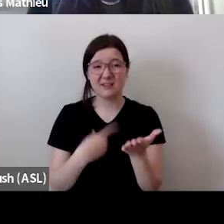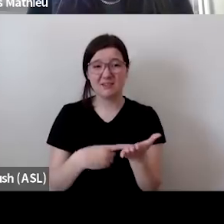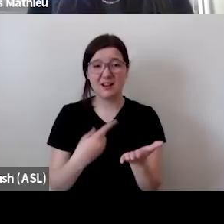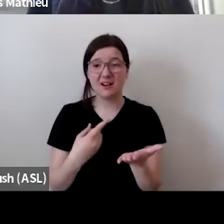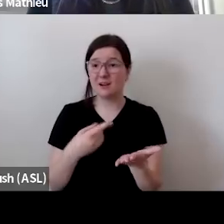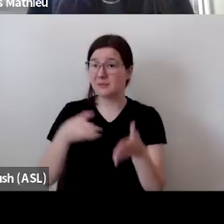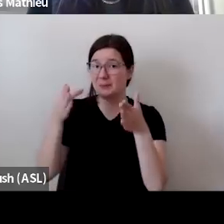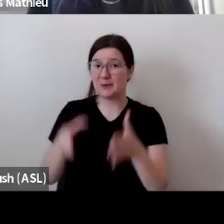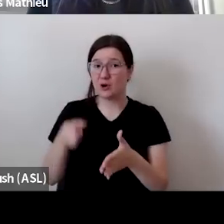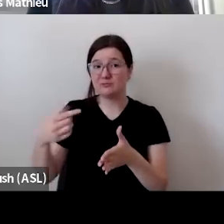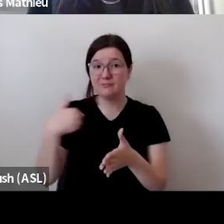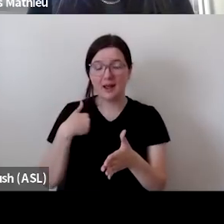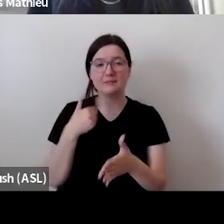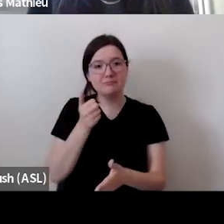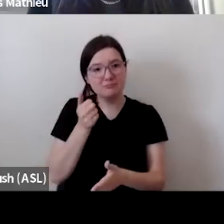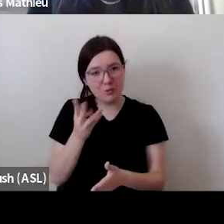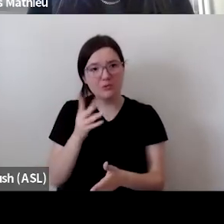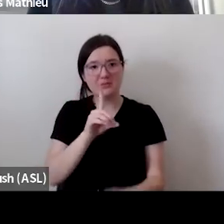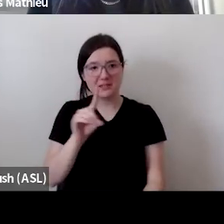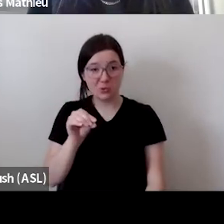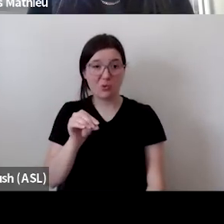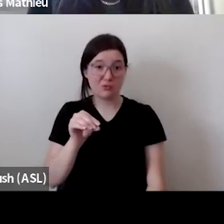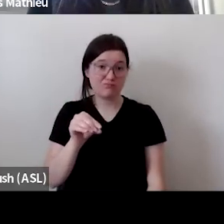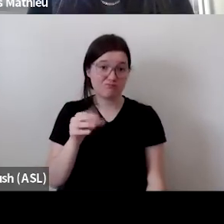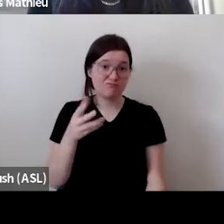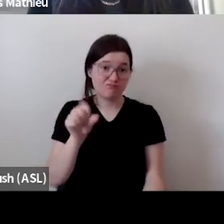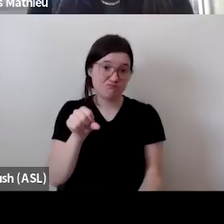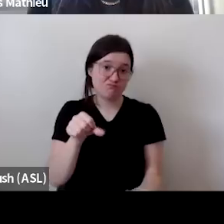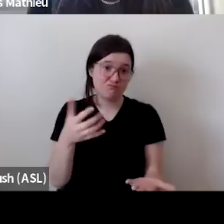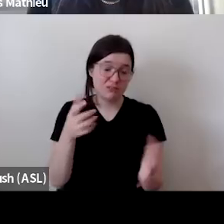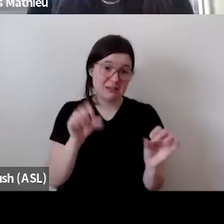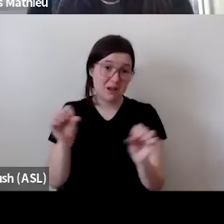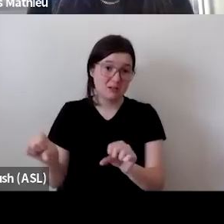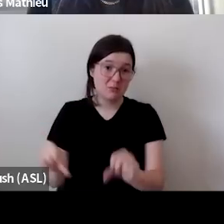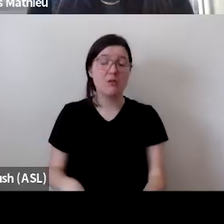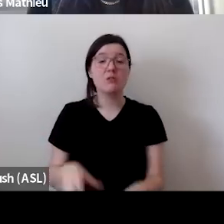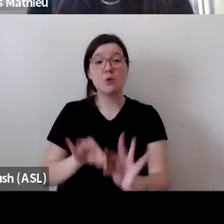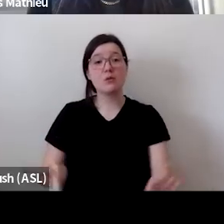or more of these disorders. It's not impossible. And working with mental health professionals, making sure